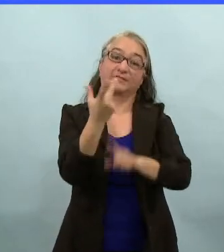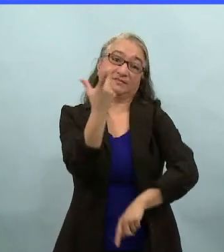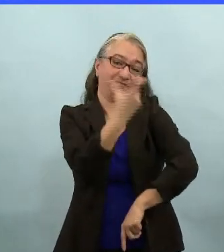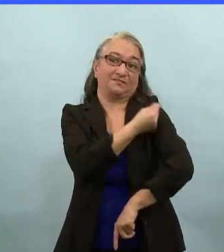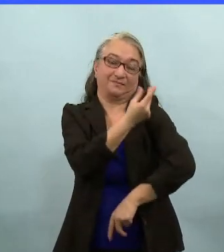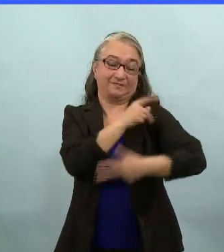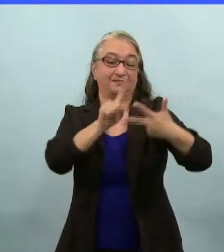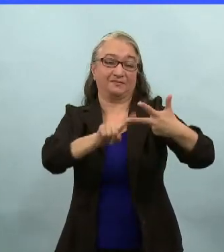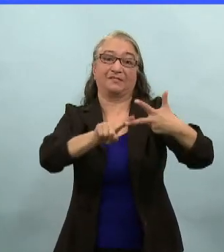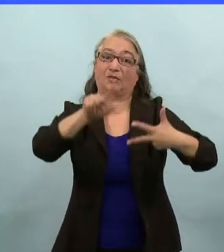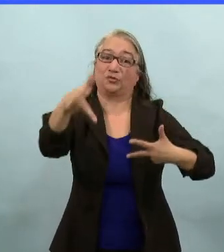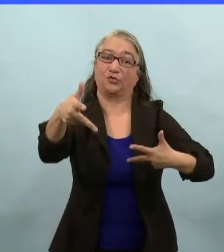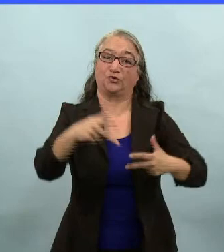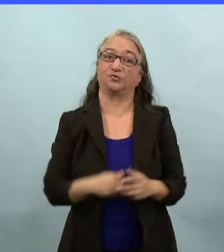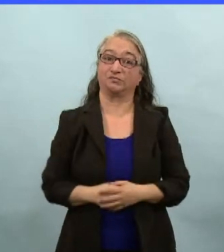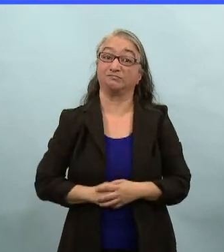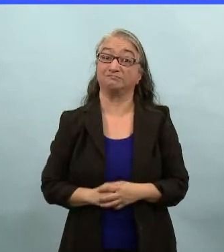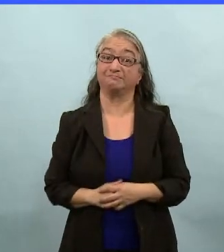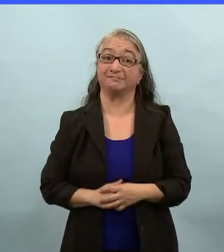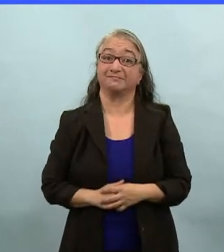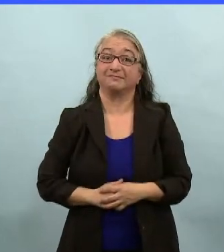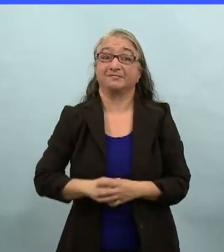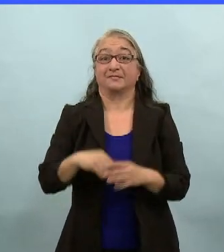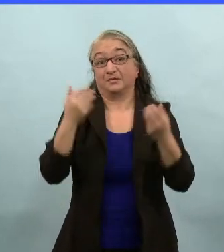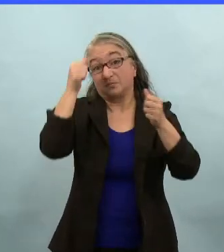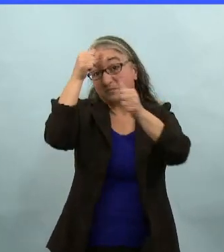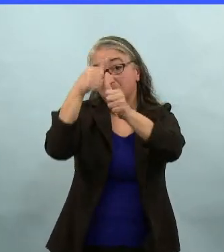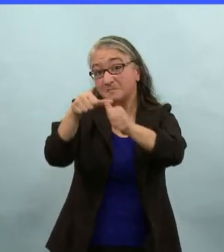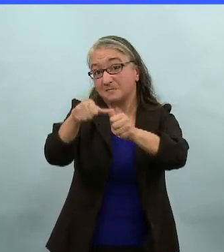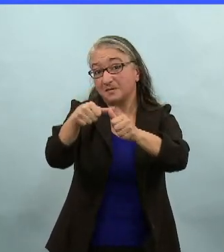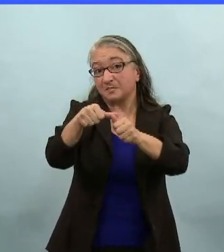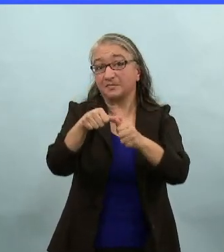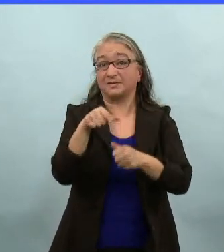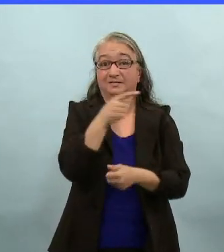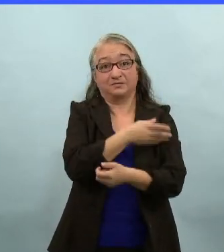just a reminder to manitobans to follow the fundamentals stay home when you're sick